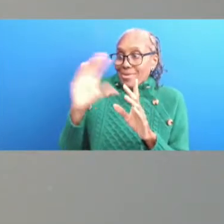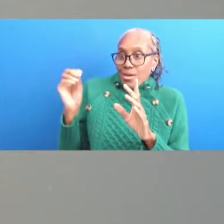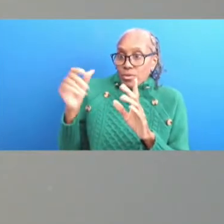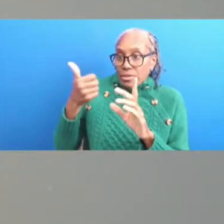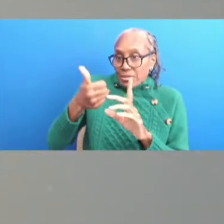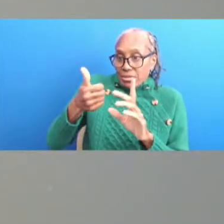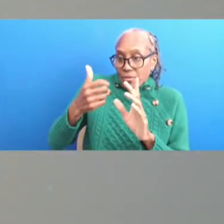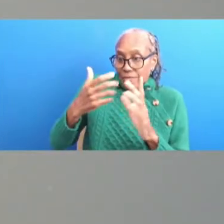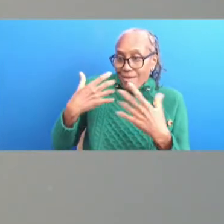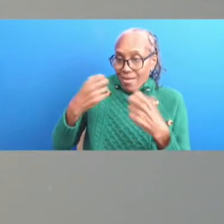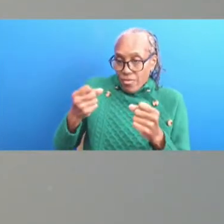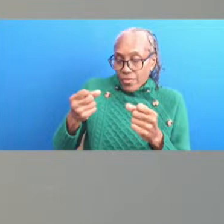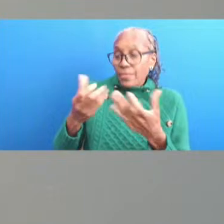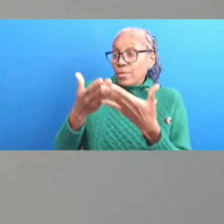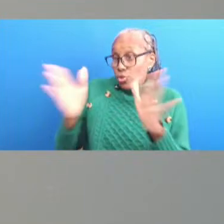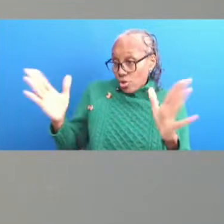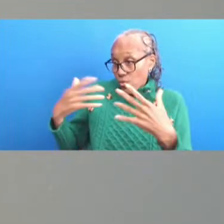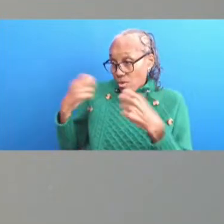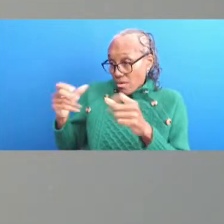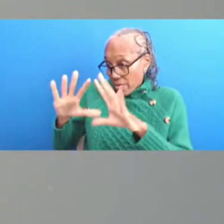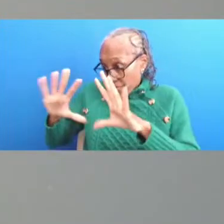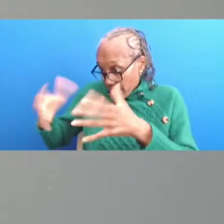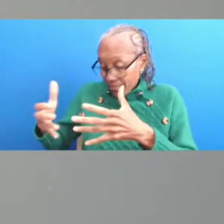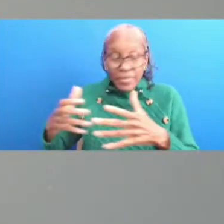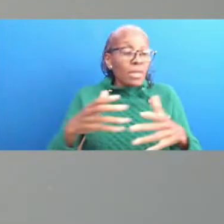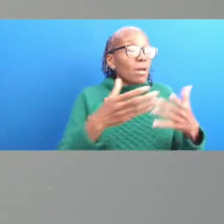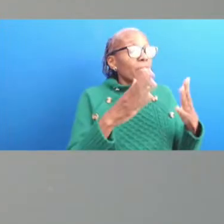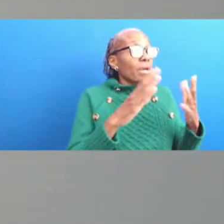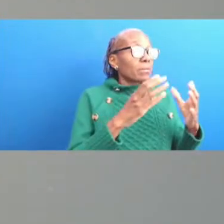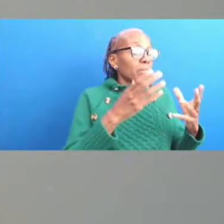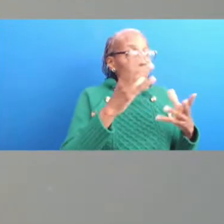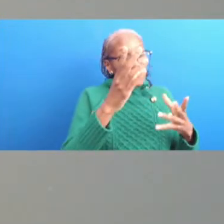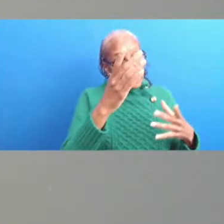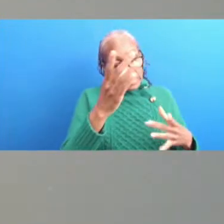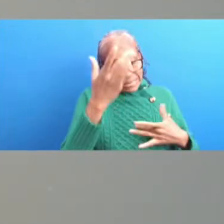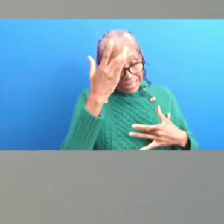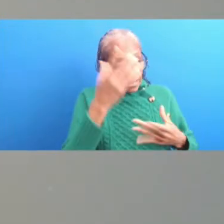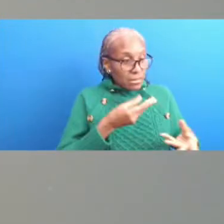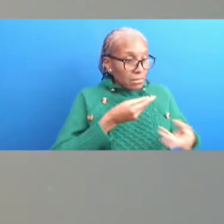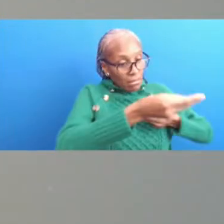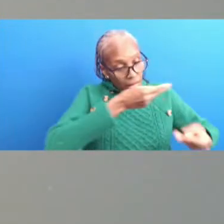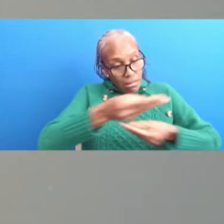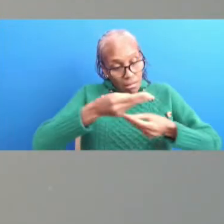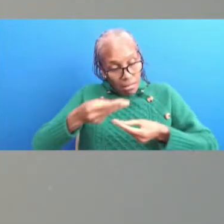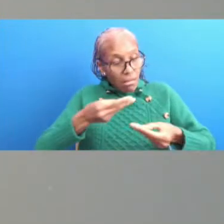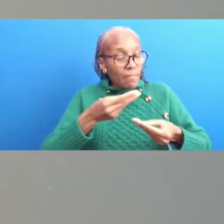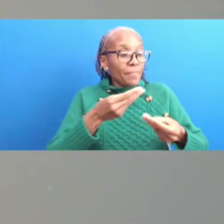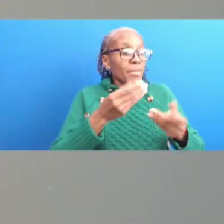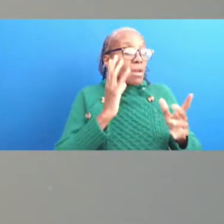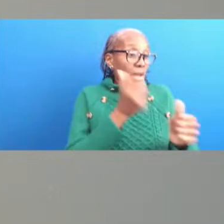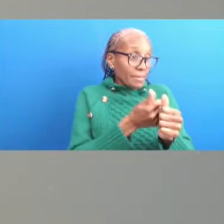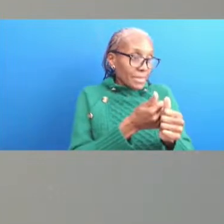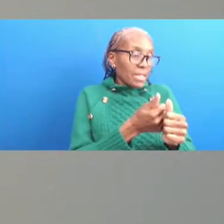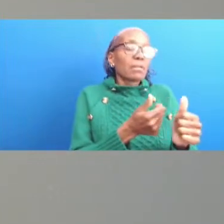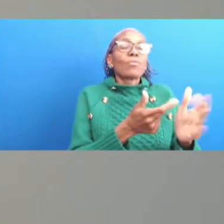COUNTY'S HEALTH. IT'S TWO SECTIONS IS ONE REALLY THINKING ABOUT THE OVERALL HEALTH OF THE COUNTY AND THE